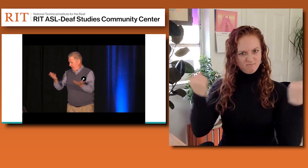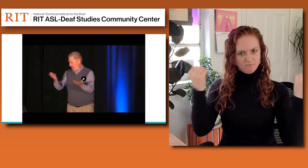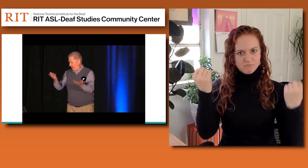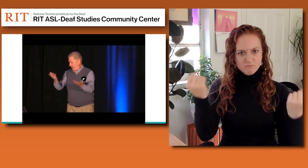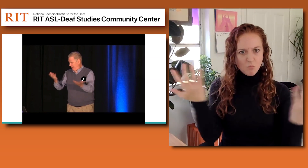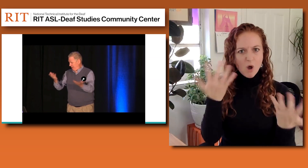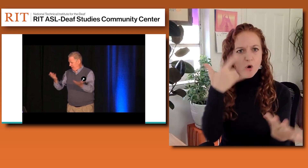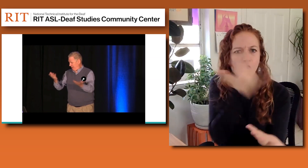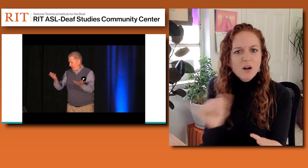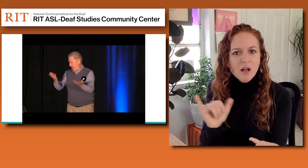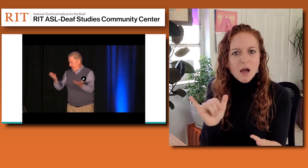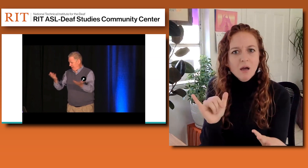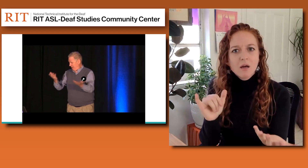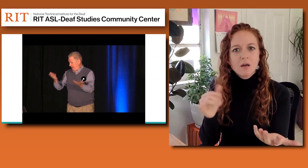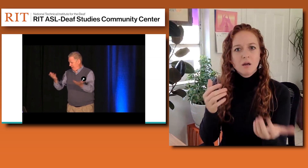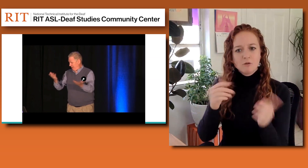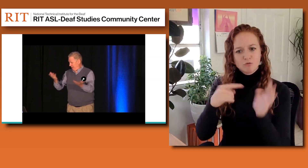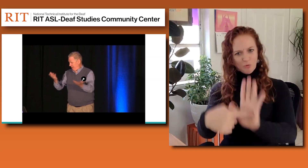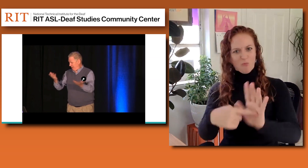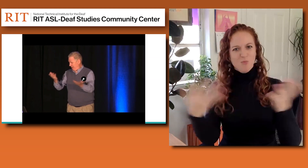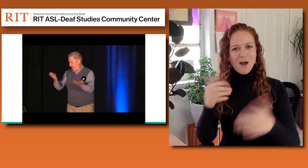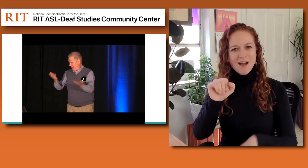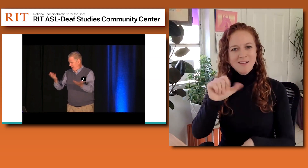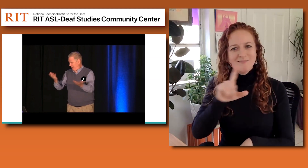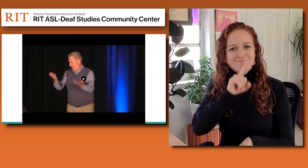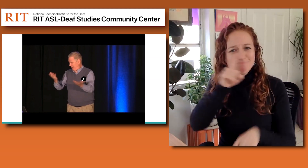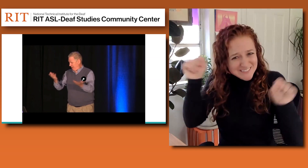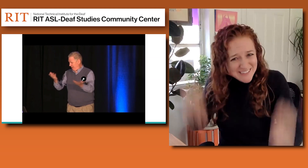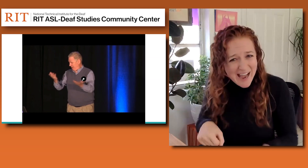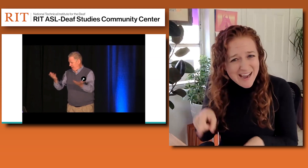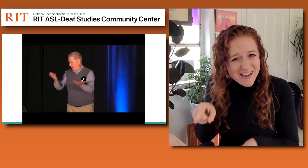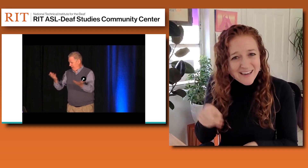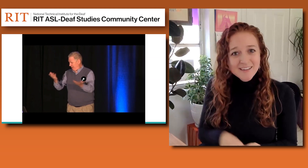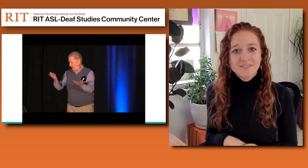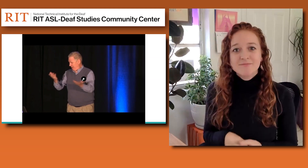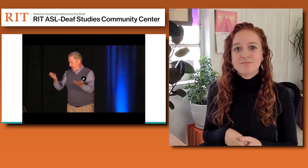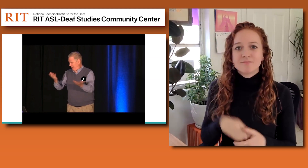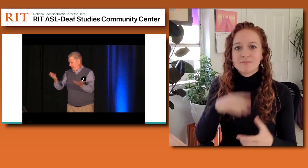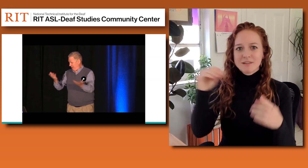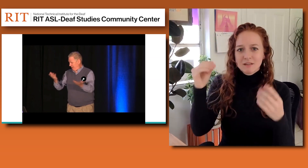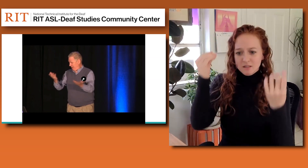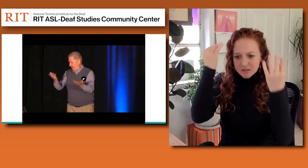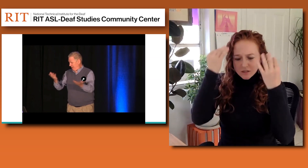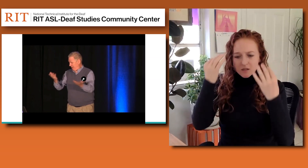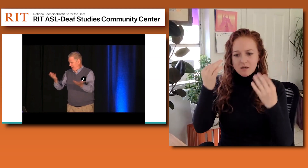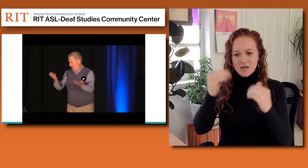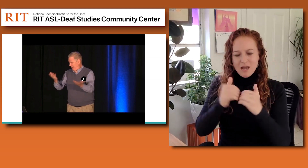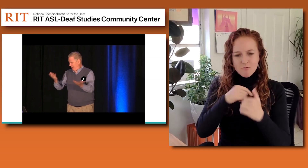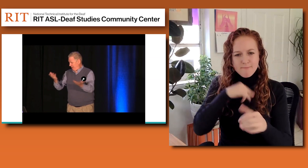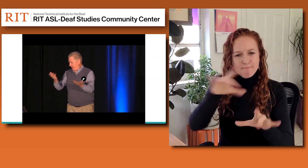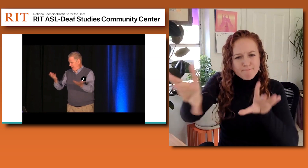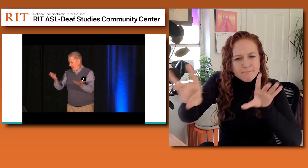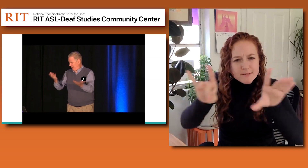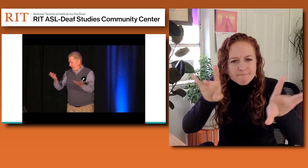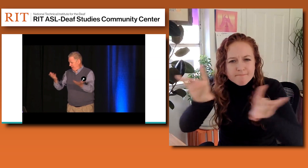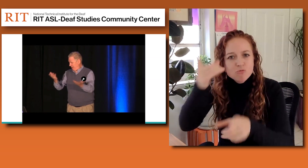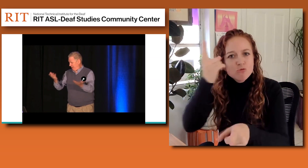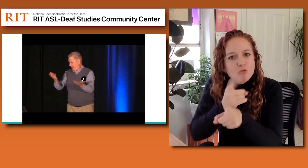and disseminate information. What does that look like? ASL can communicate STEM concepts.